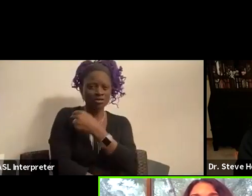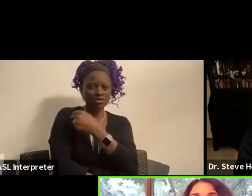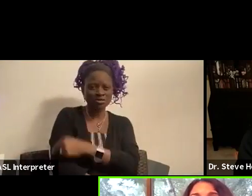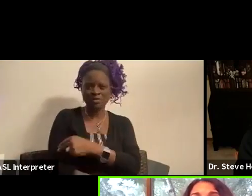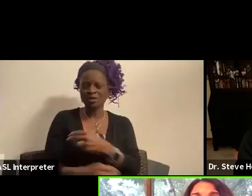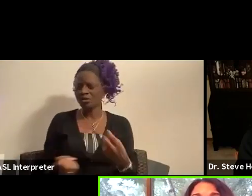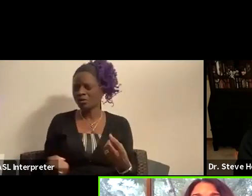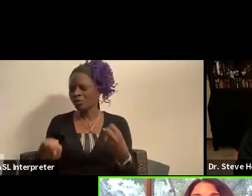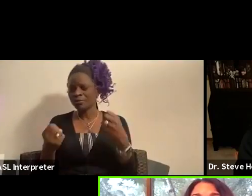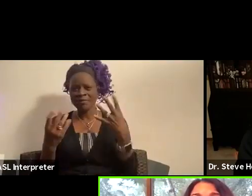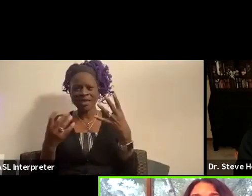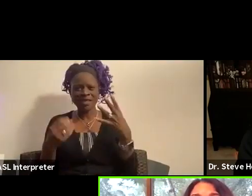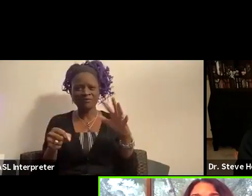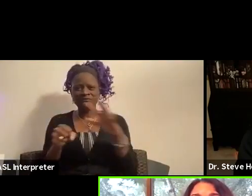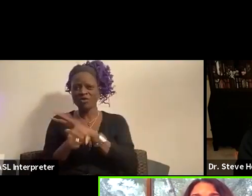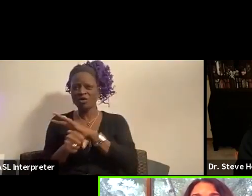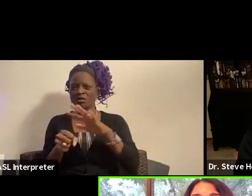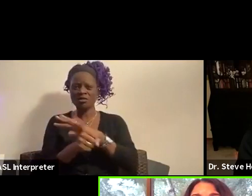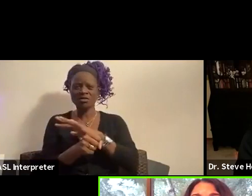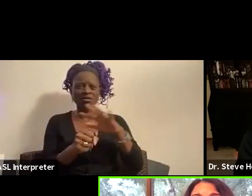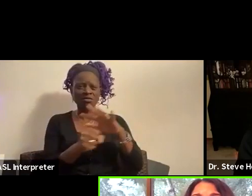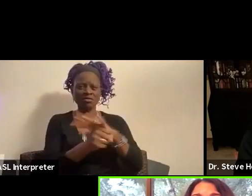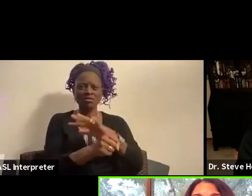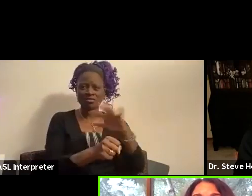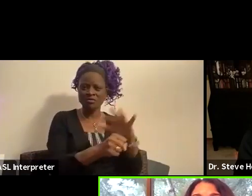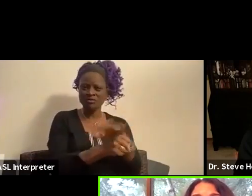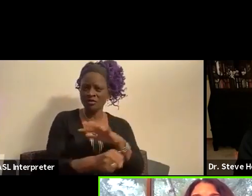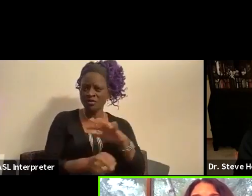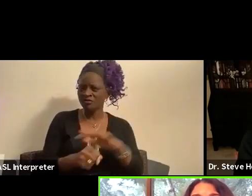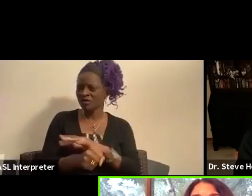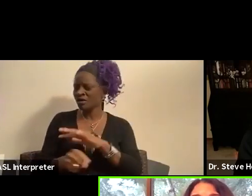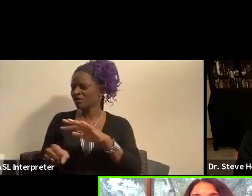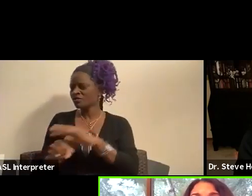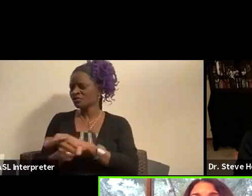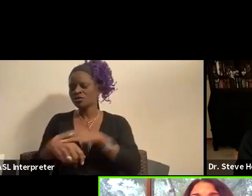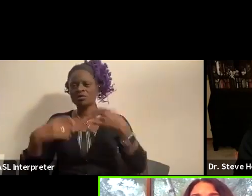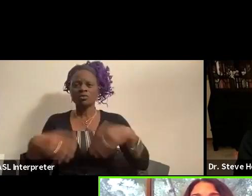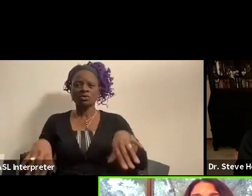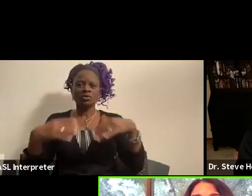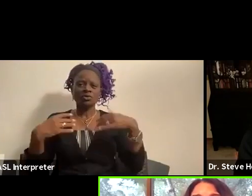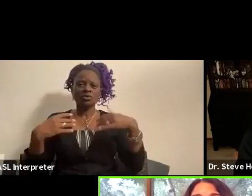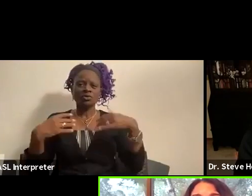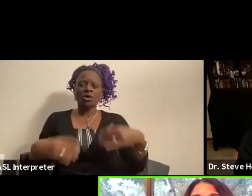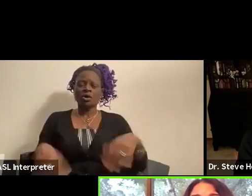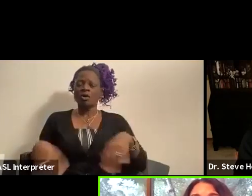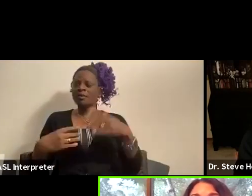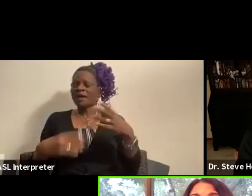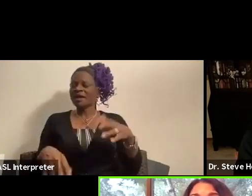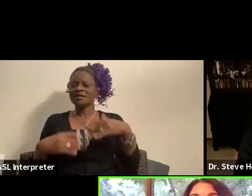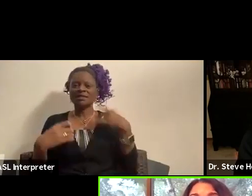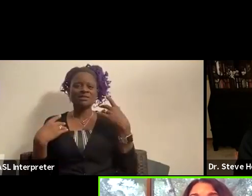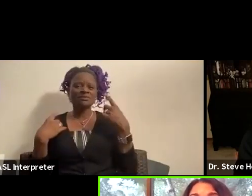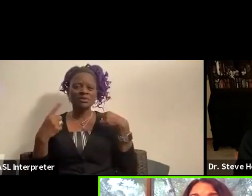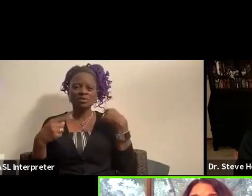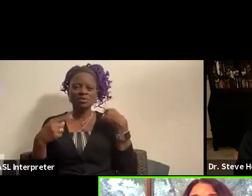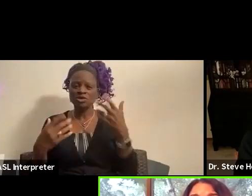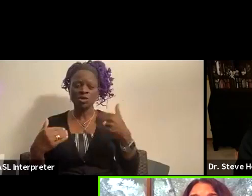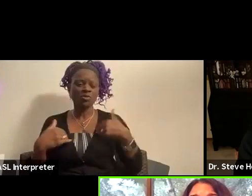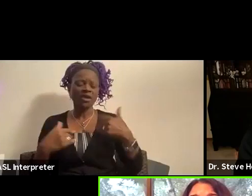Our unadjusted new cases per day per 100000 residents is at an all time high at fifty two point nine